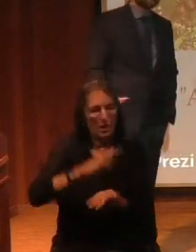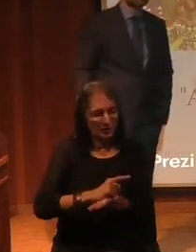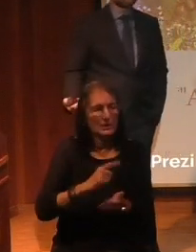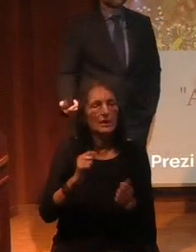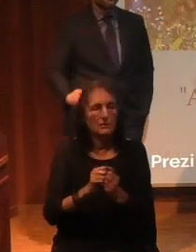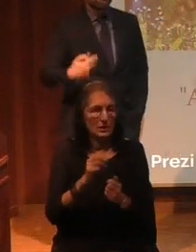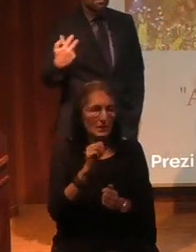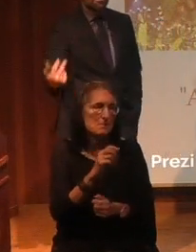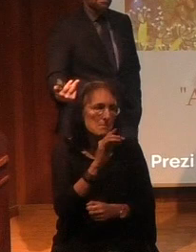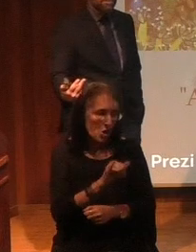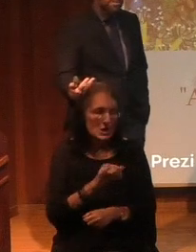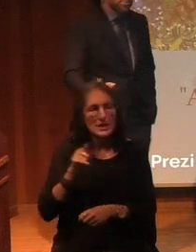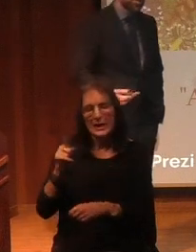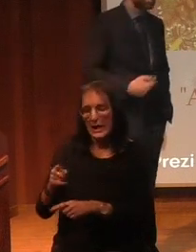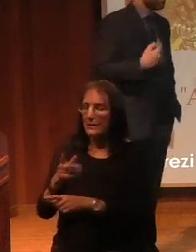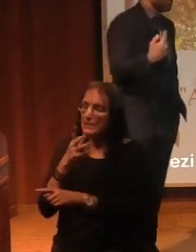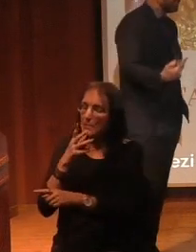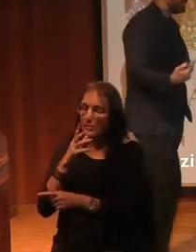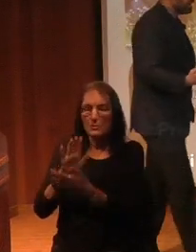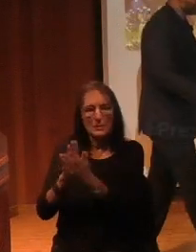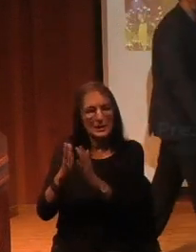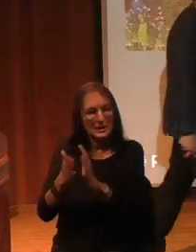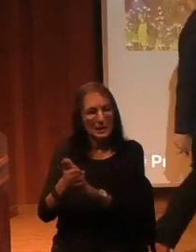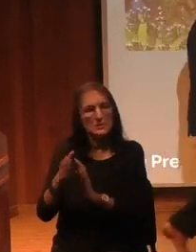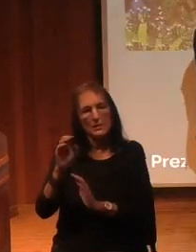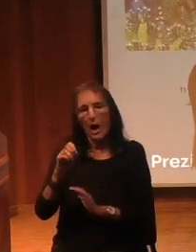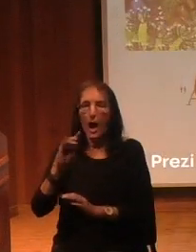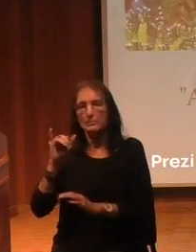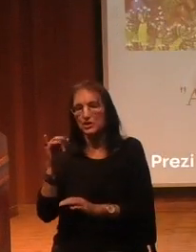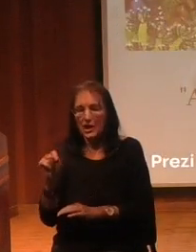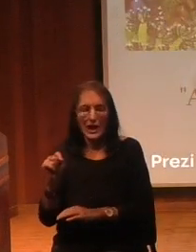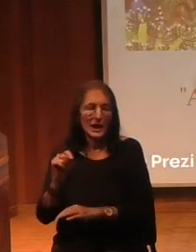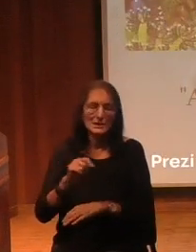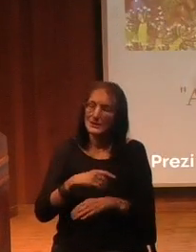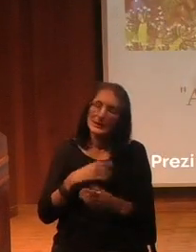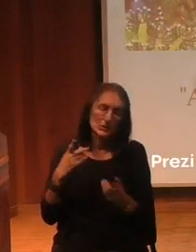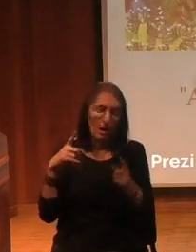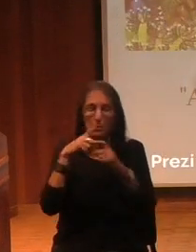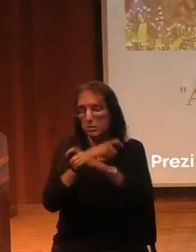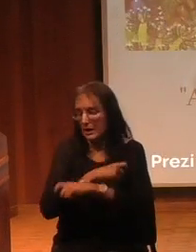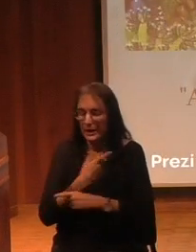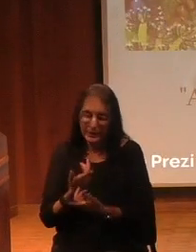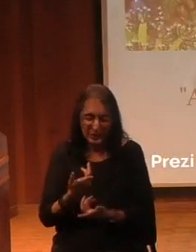of the story, rather than the subject. It's kind of a complicated and traumatic in that sense for her.